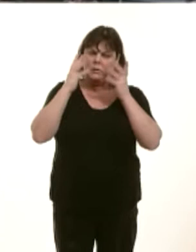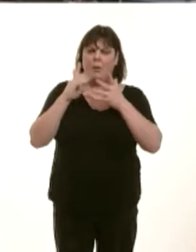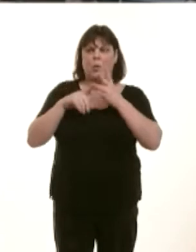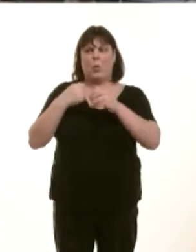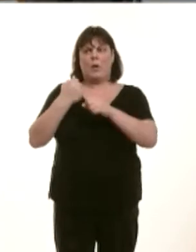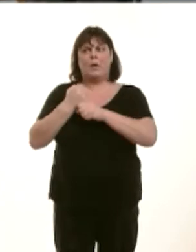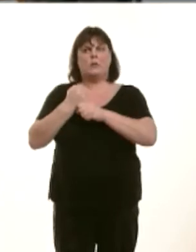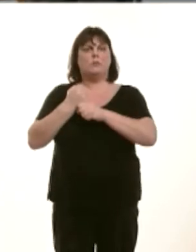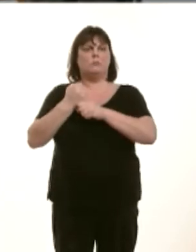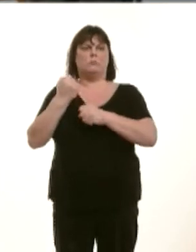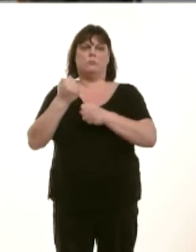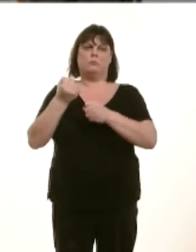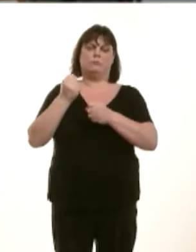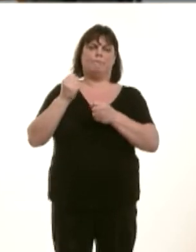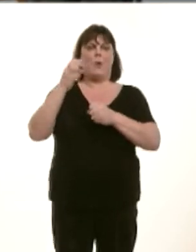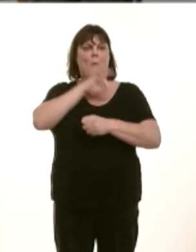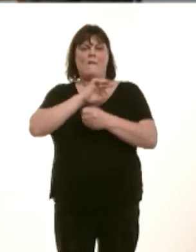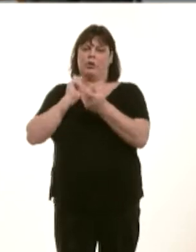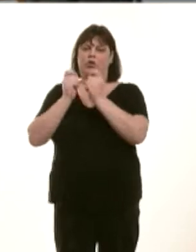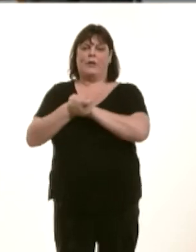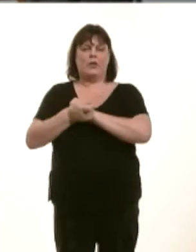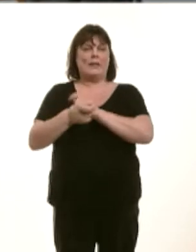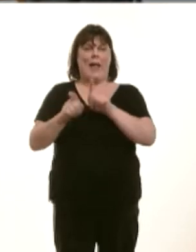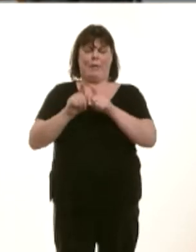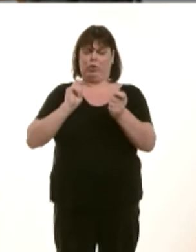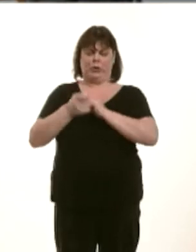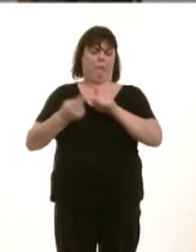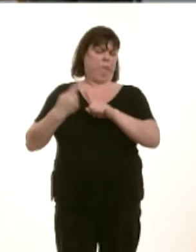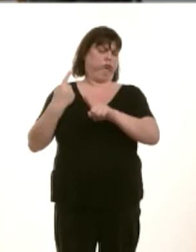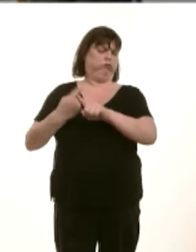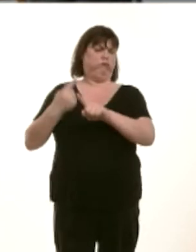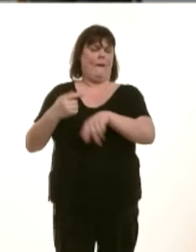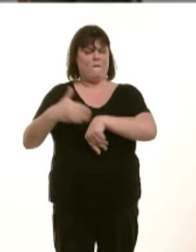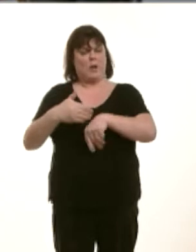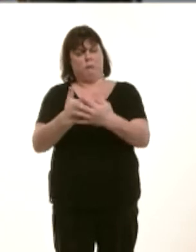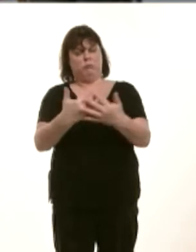reforms and the scale, scope and speed of those changes. I am pleased the report recognises